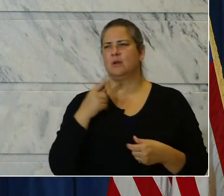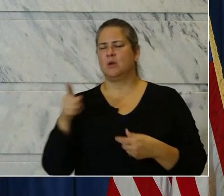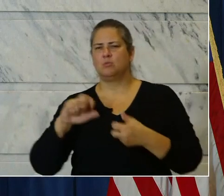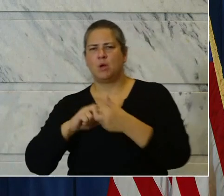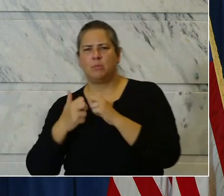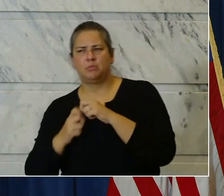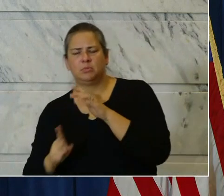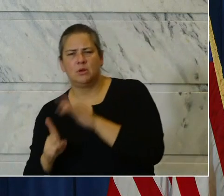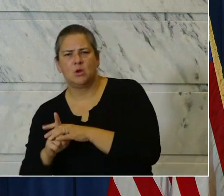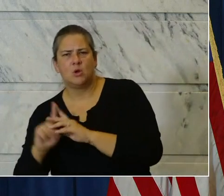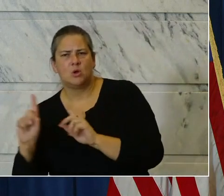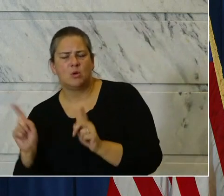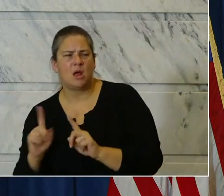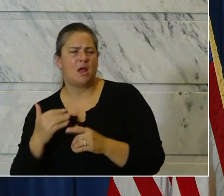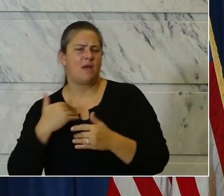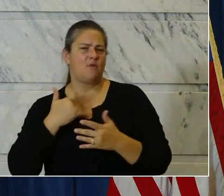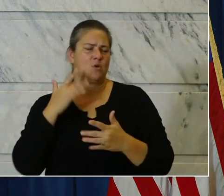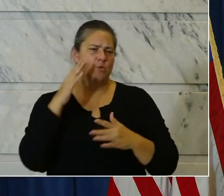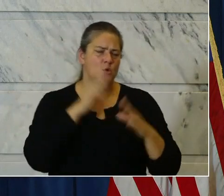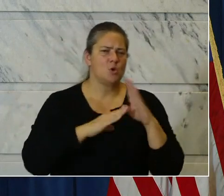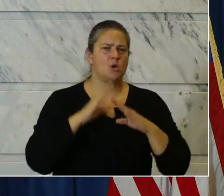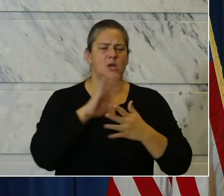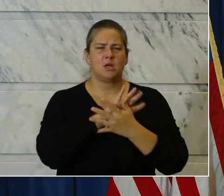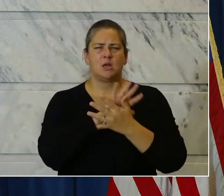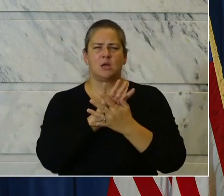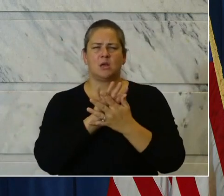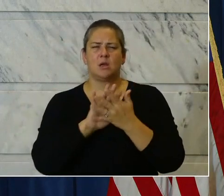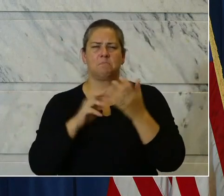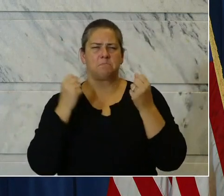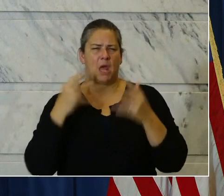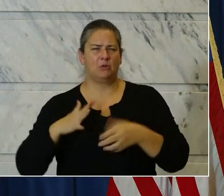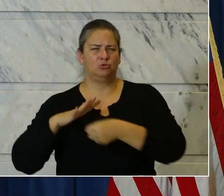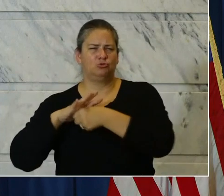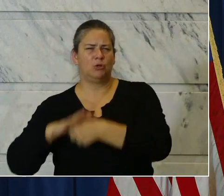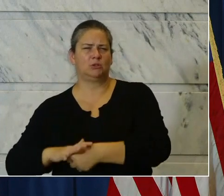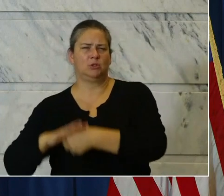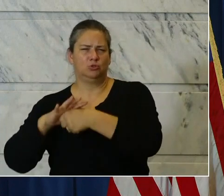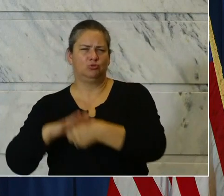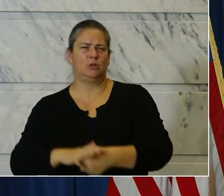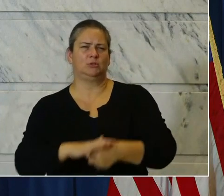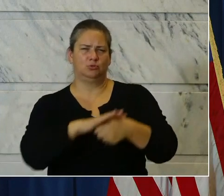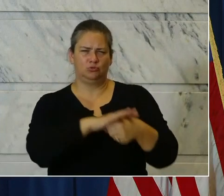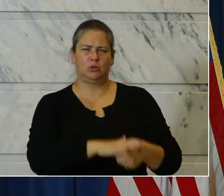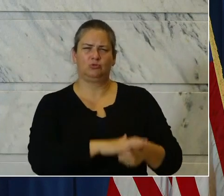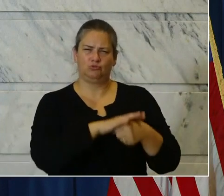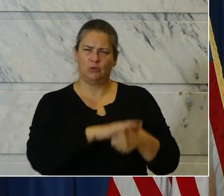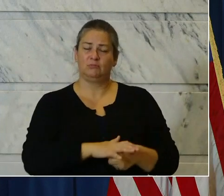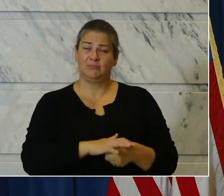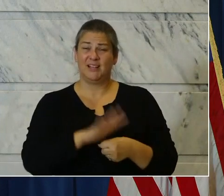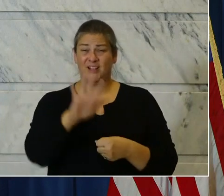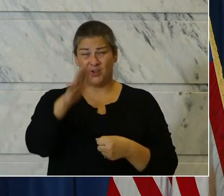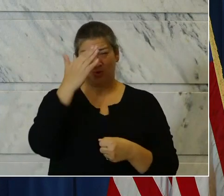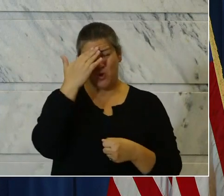ENTIRE. SOCIETY OUR WHOLE COMMUNITY. J. WE ALL HAVE TO